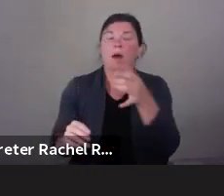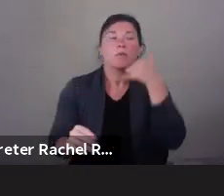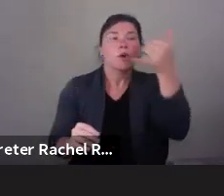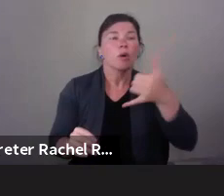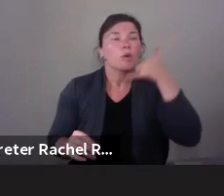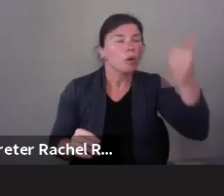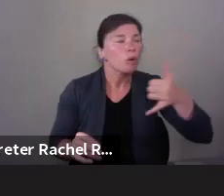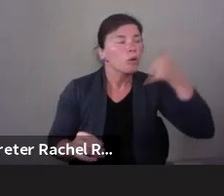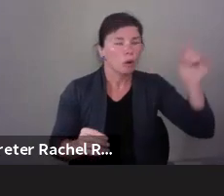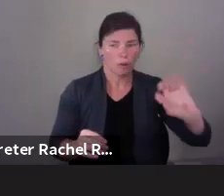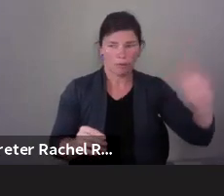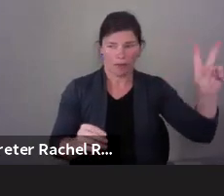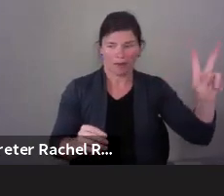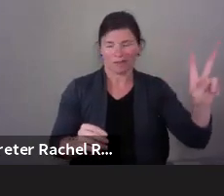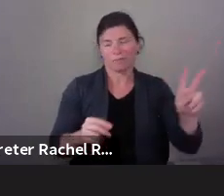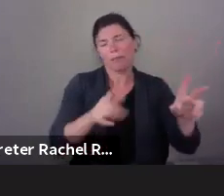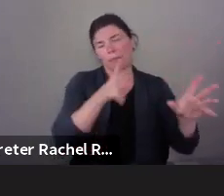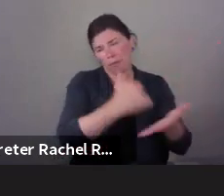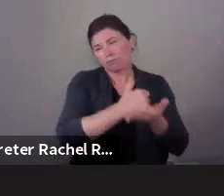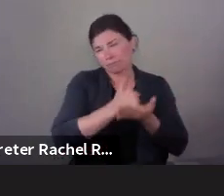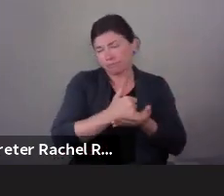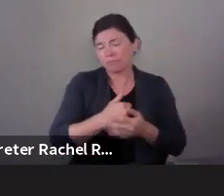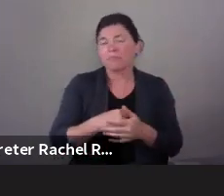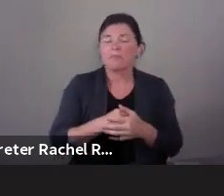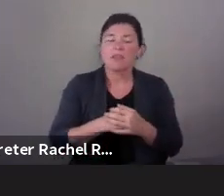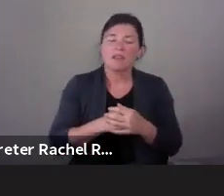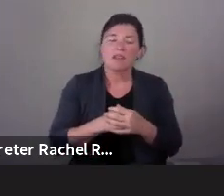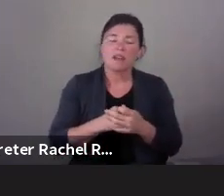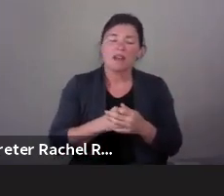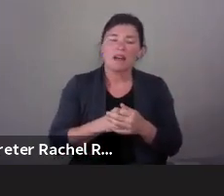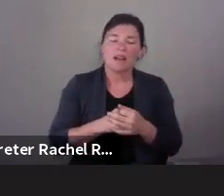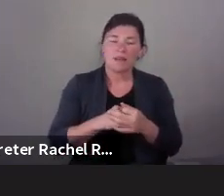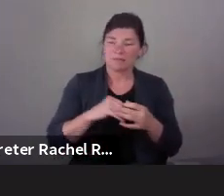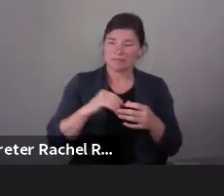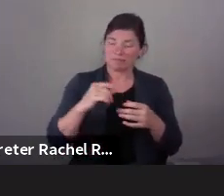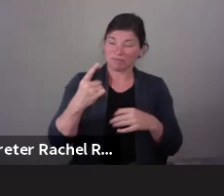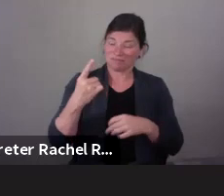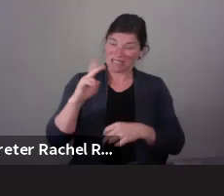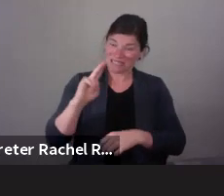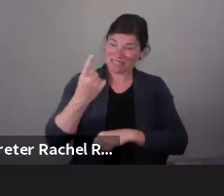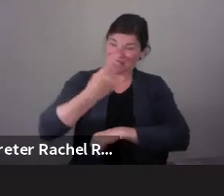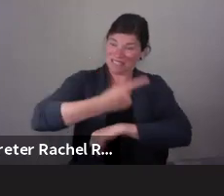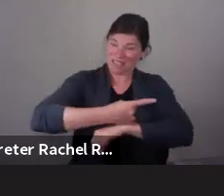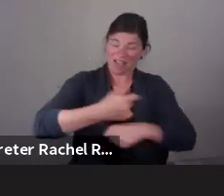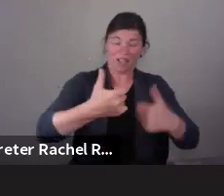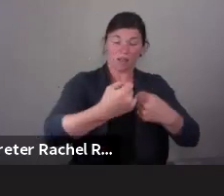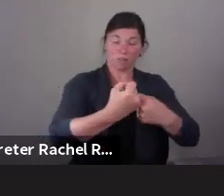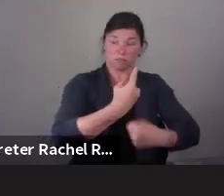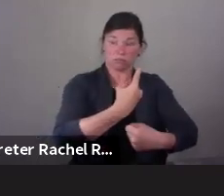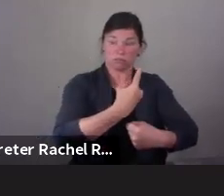my governor's council meeting in Anchorage, my mom was making phone calls